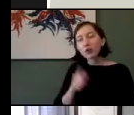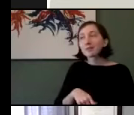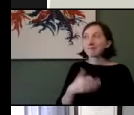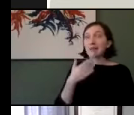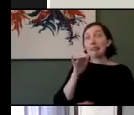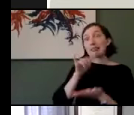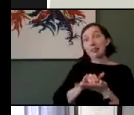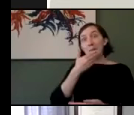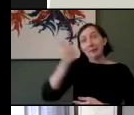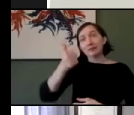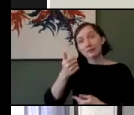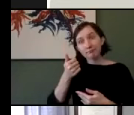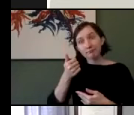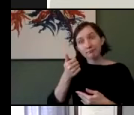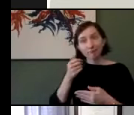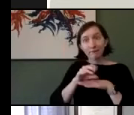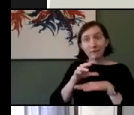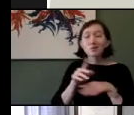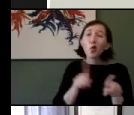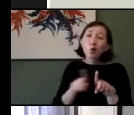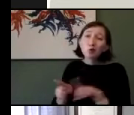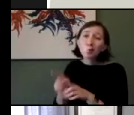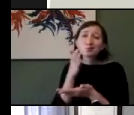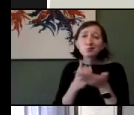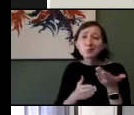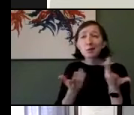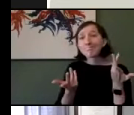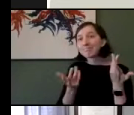Think about low-tech AT solutions are fun to dive into